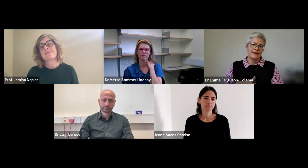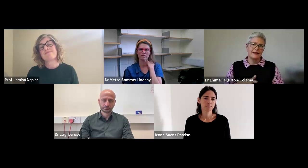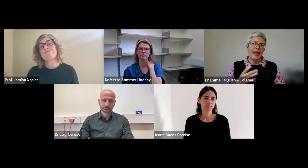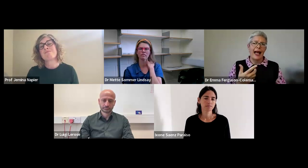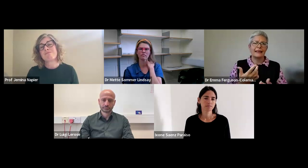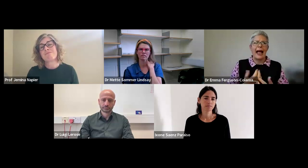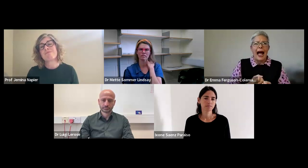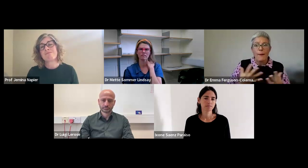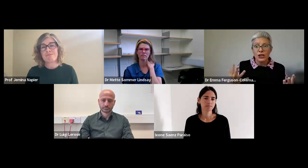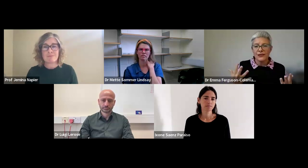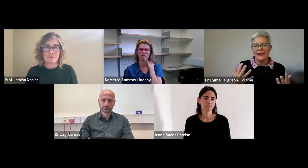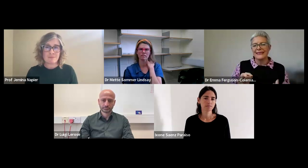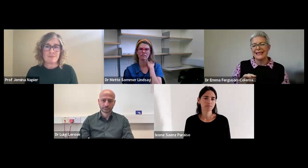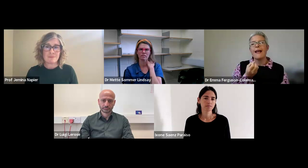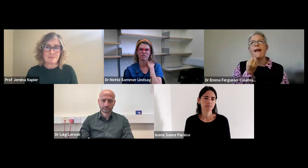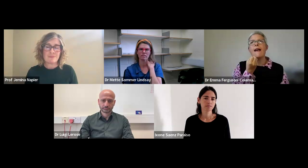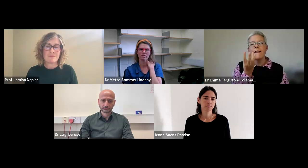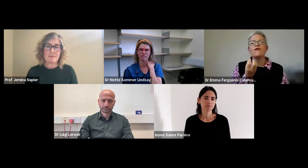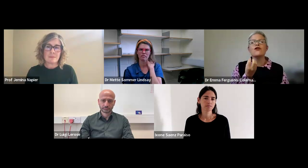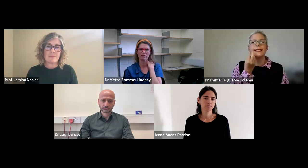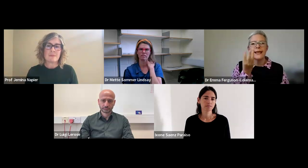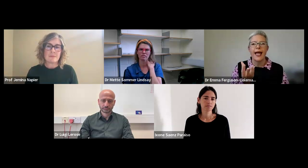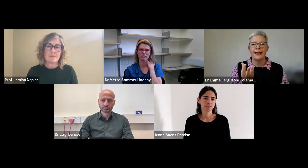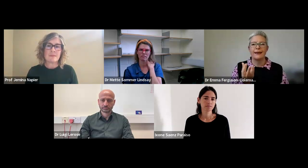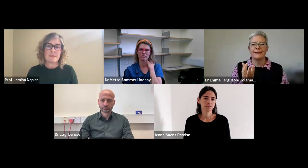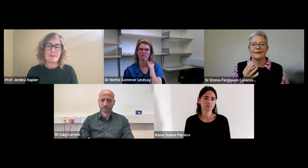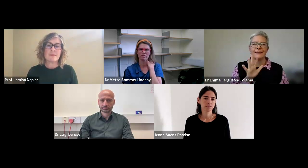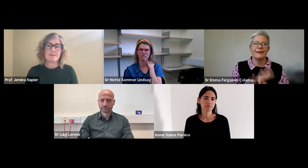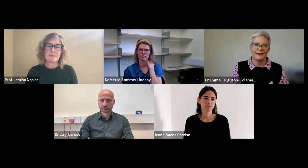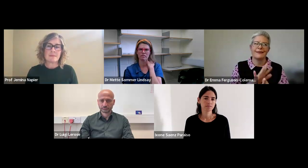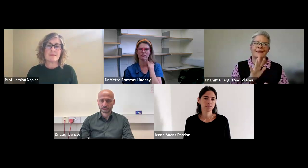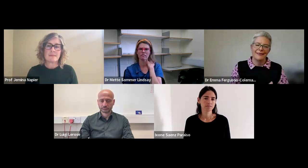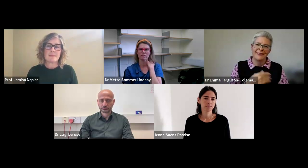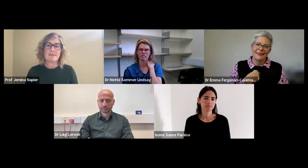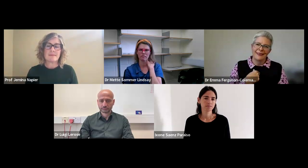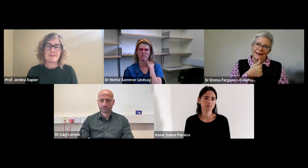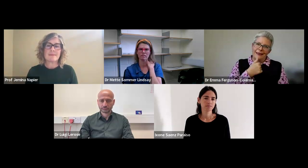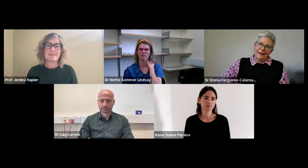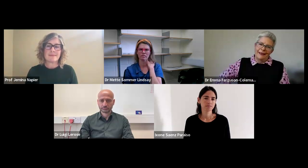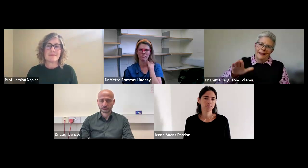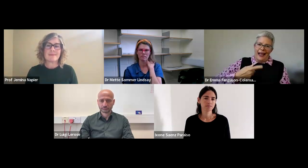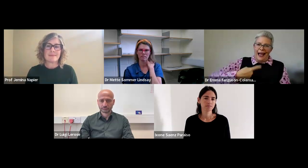how those different identities are supported, how much those identities are suppressed- or